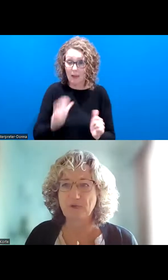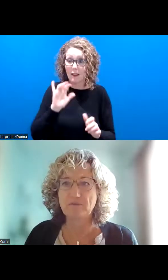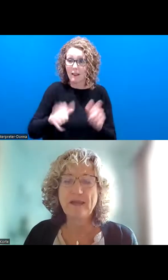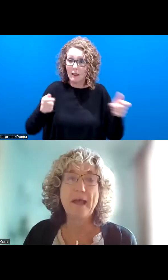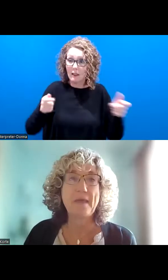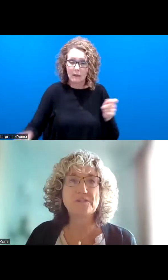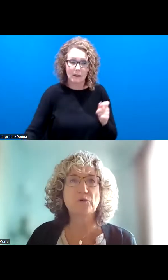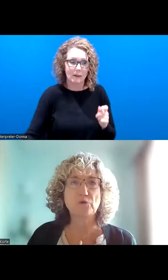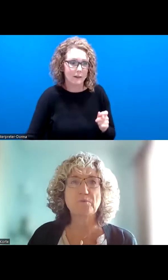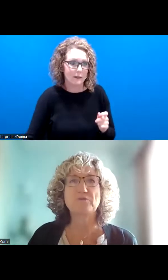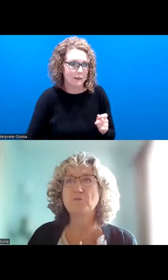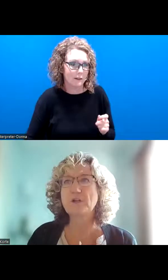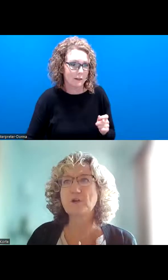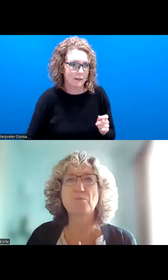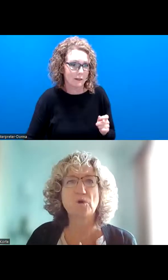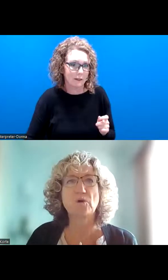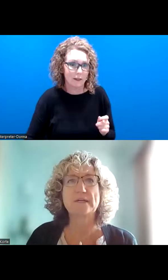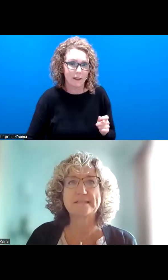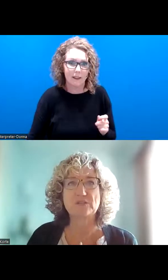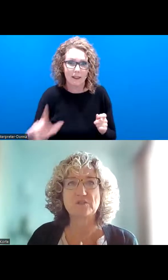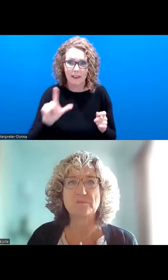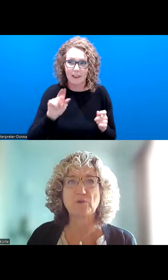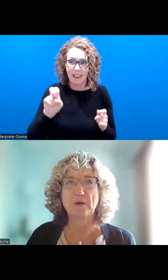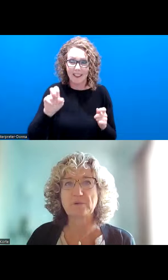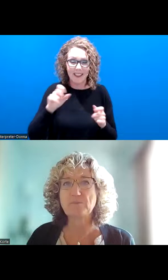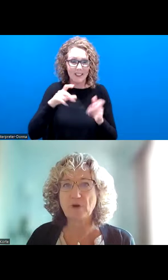share the screen again so that